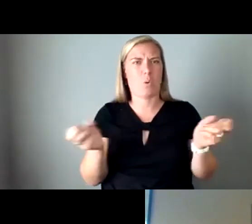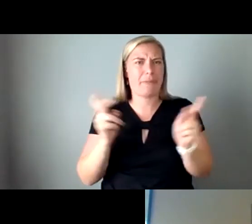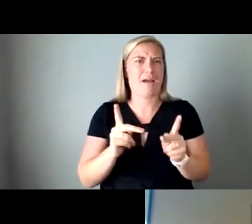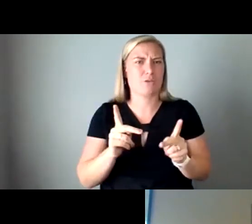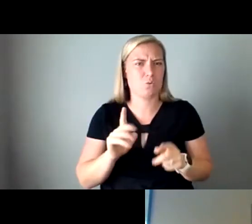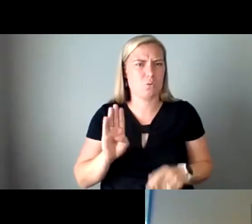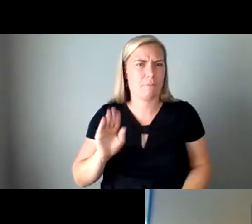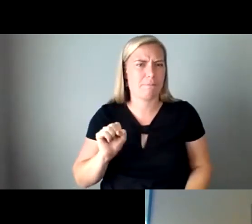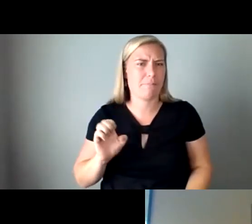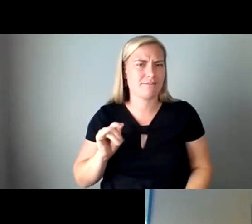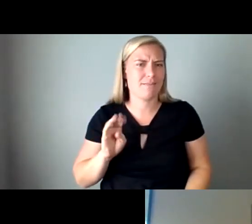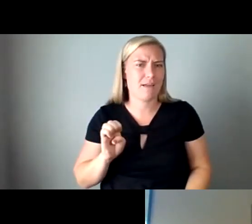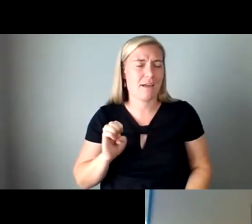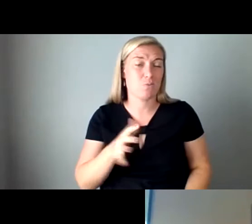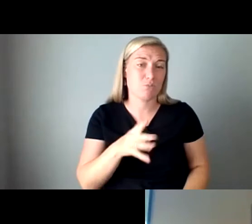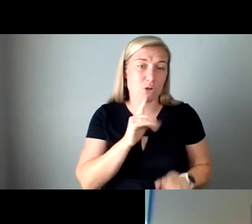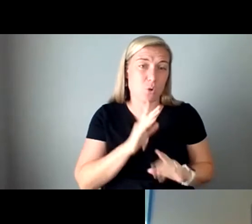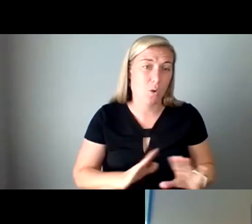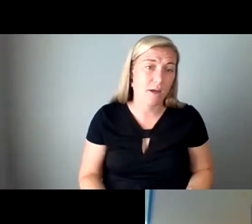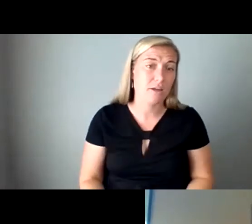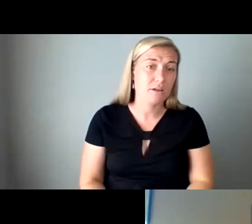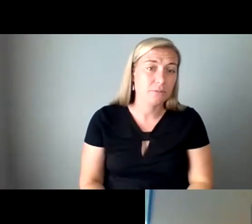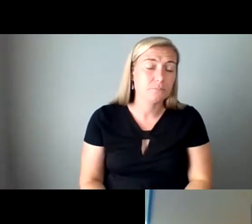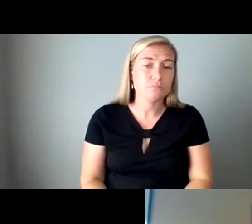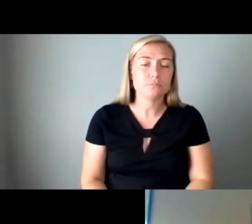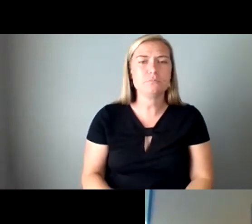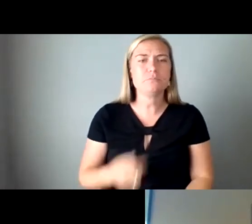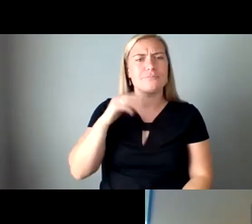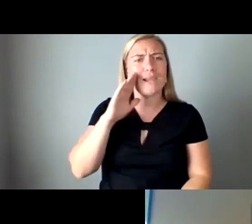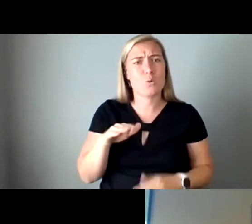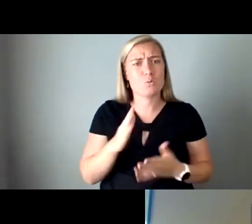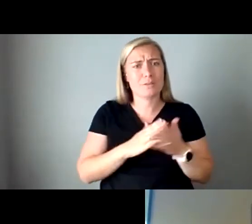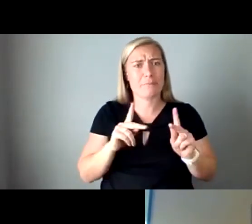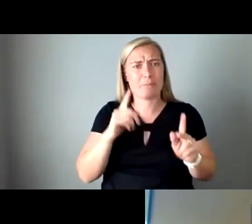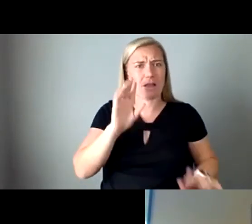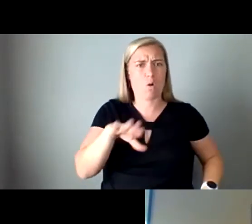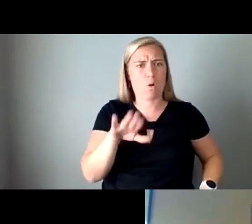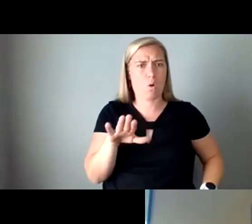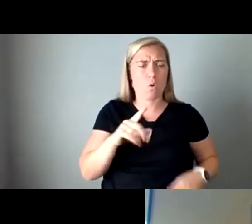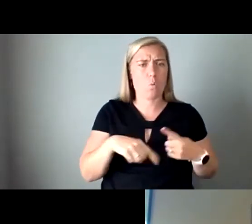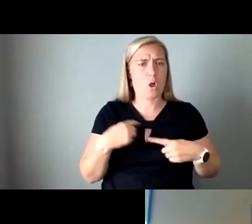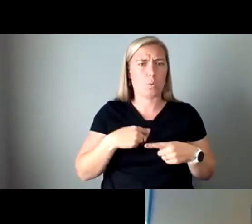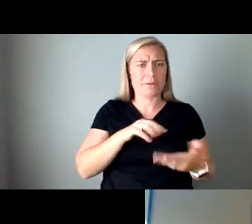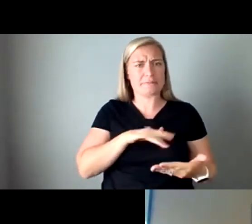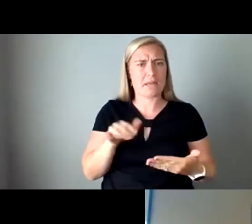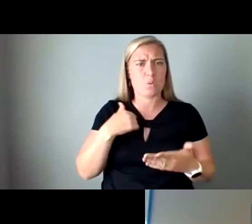real relatively quiet. I know people think, well when we do studies, we follow subjects for two or